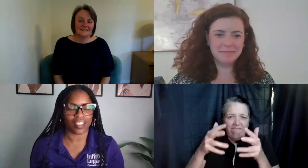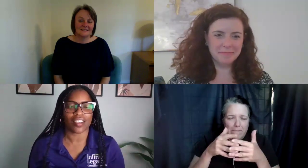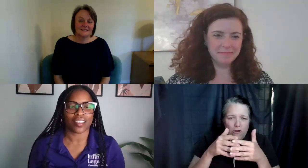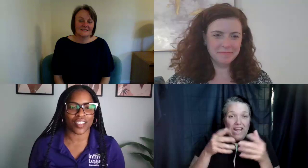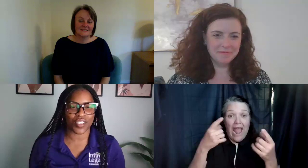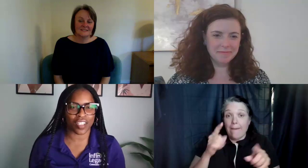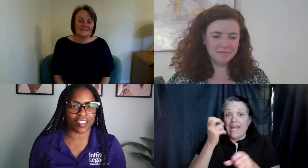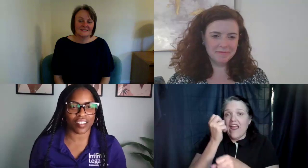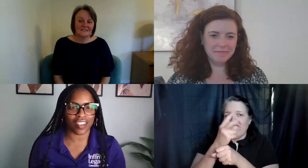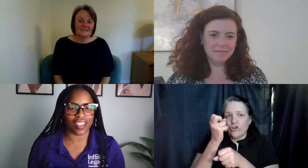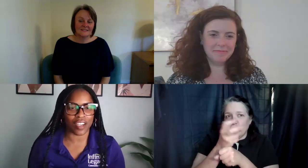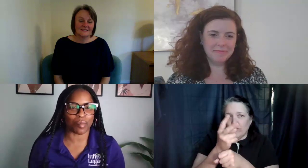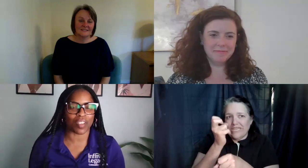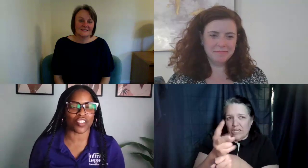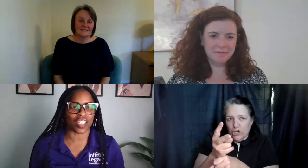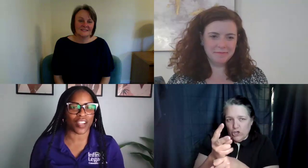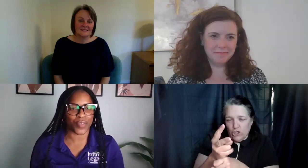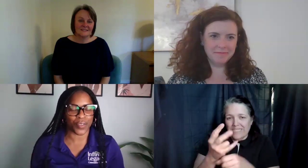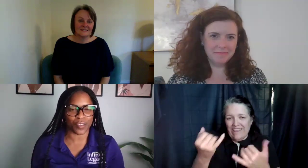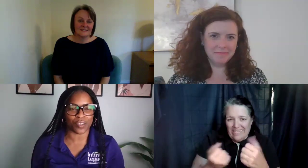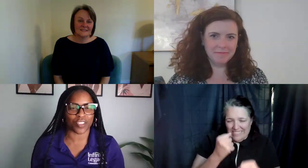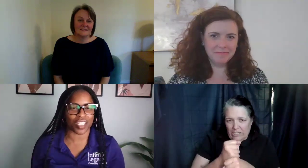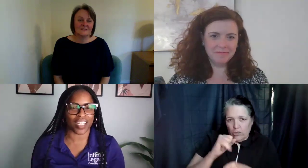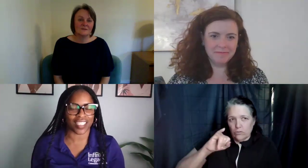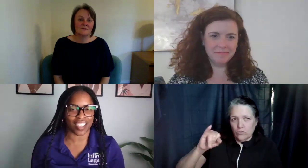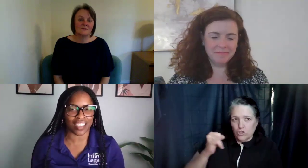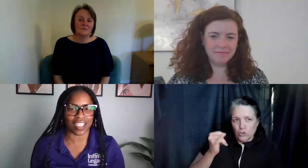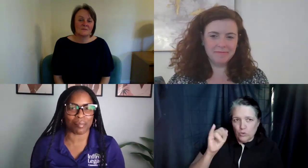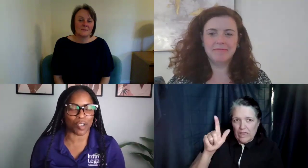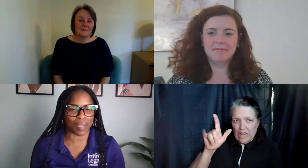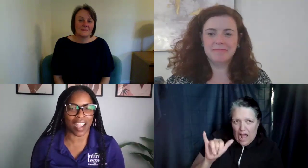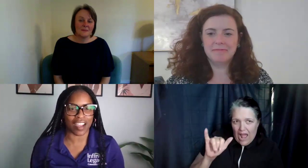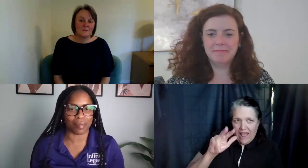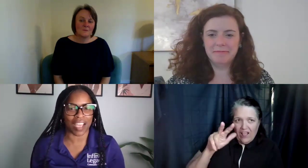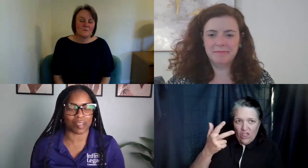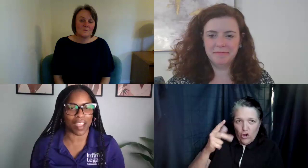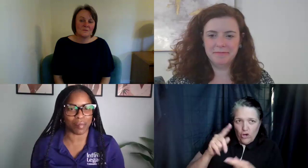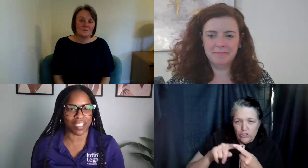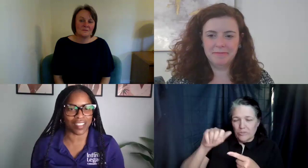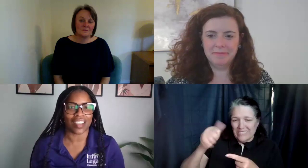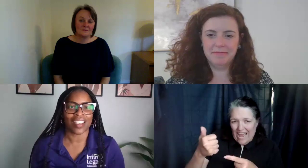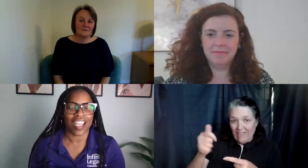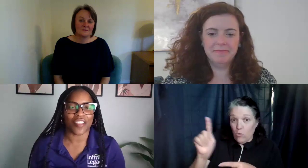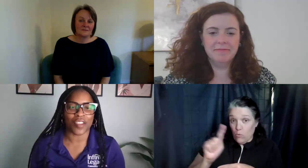This year, it will be July 3 through July 10 in Birmingham, Alabama. And then we